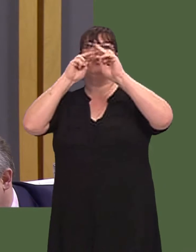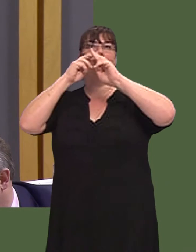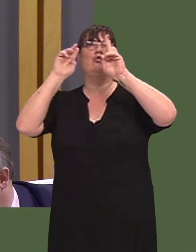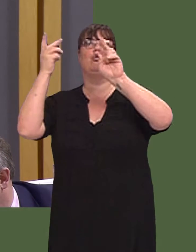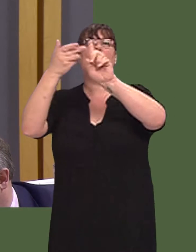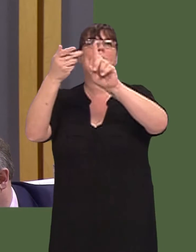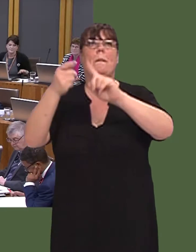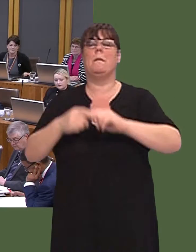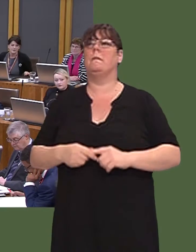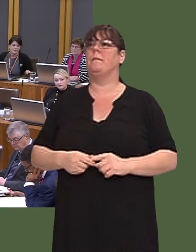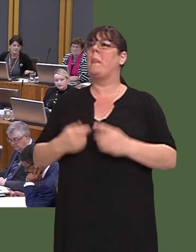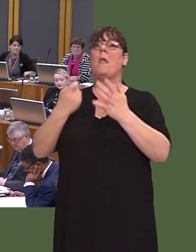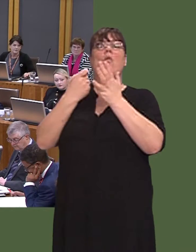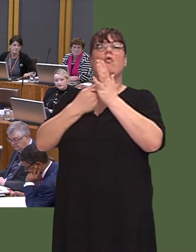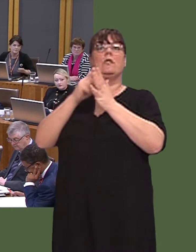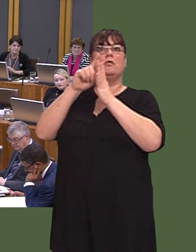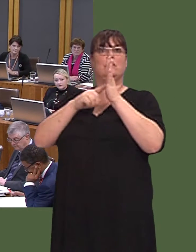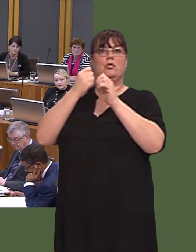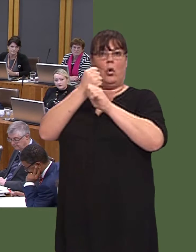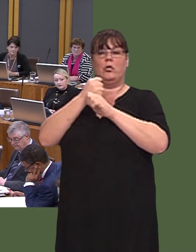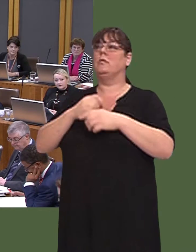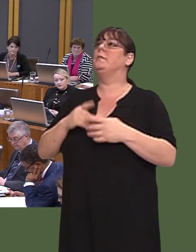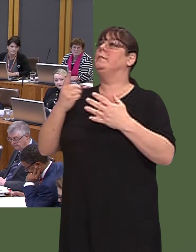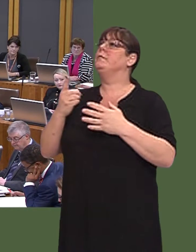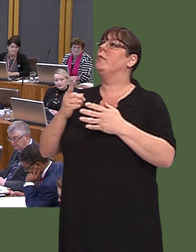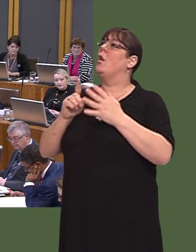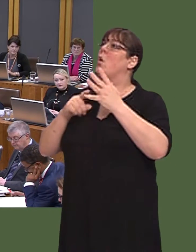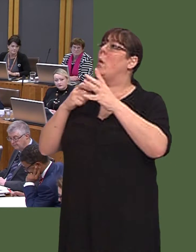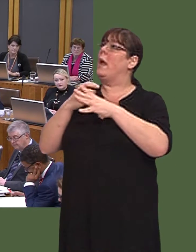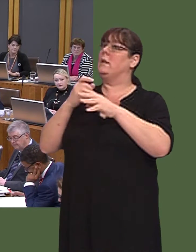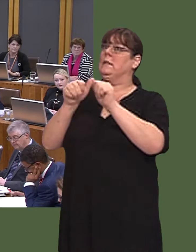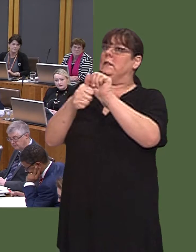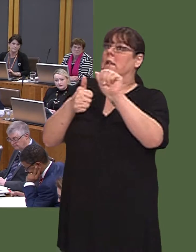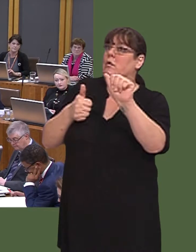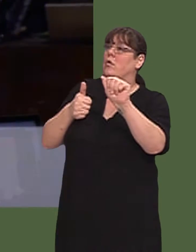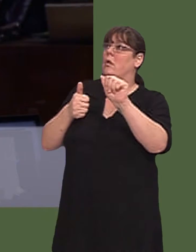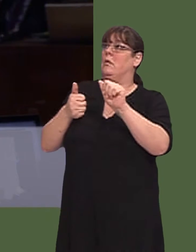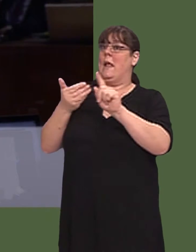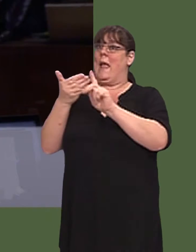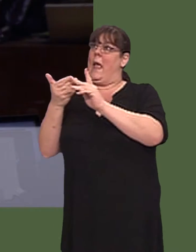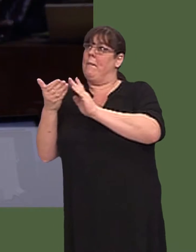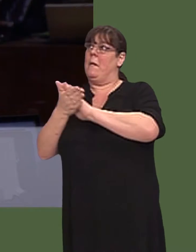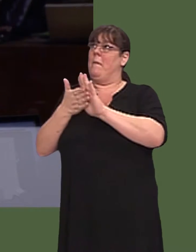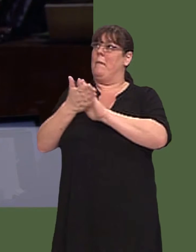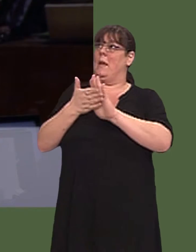Russell George: First Minister, the UKís industrial strategy aims to close regional